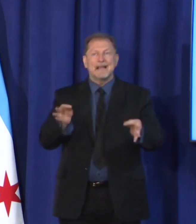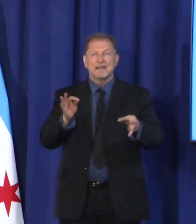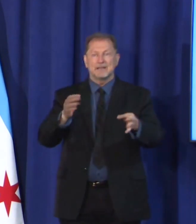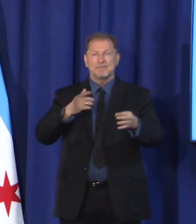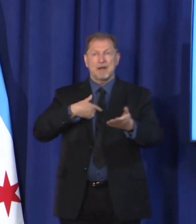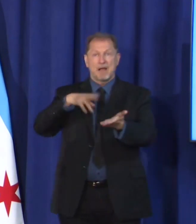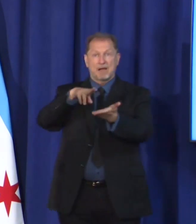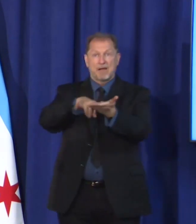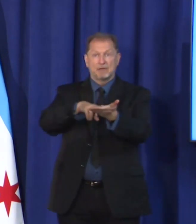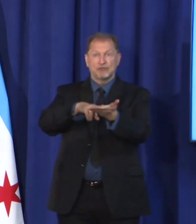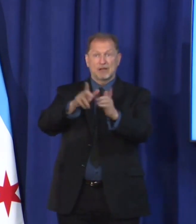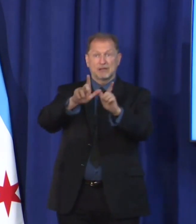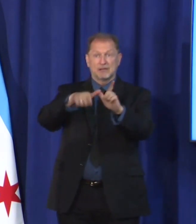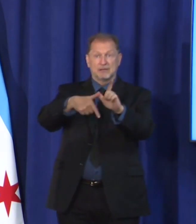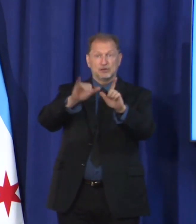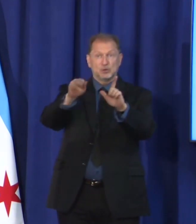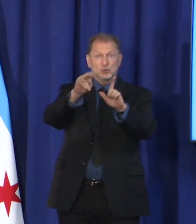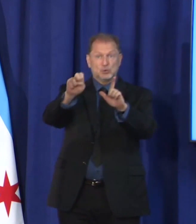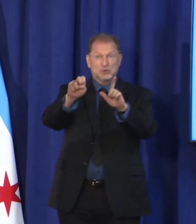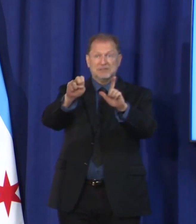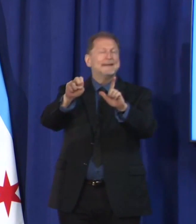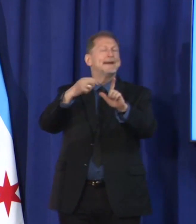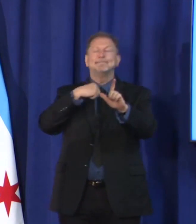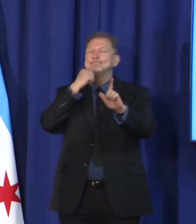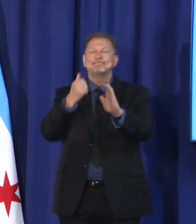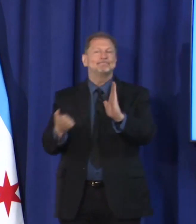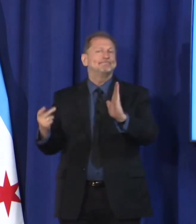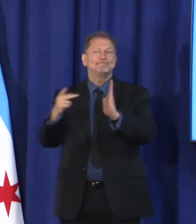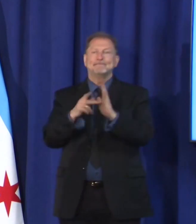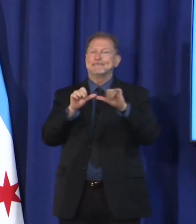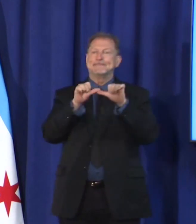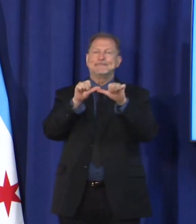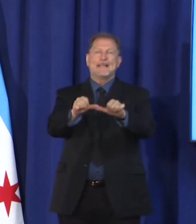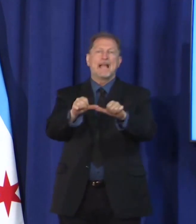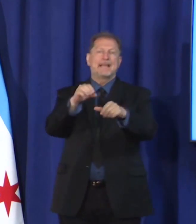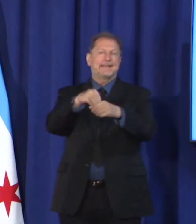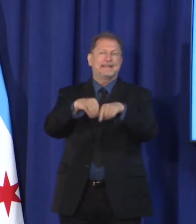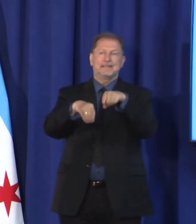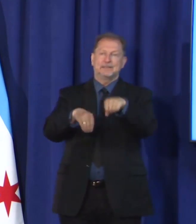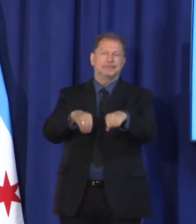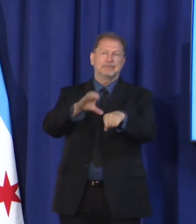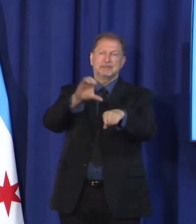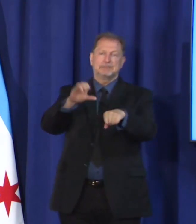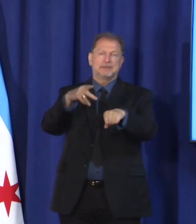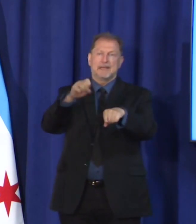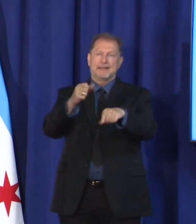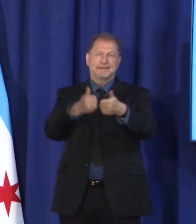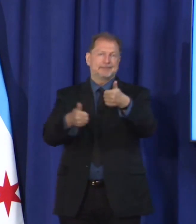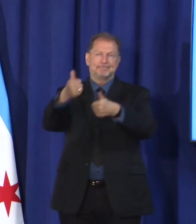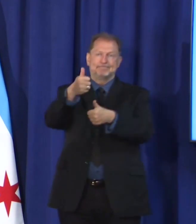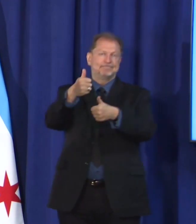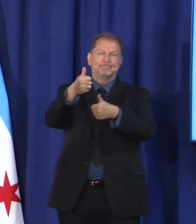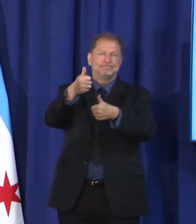ANNOUNCED SHE'S LEAVING. IN HIS TWITTER A FULL HEART IN A GRATEFUL HEART THAT I AM ANNOUNCING THAT I HAVE CHOSEN NOT TO RENEW MY CONTRACT WHICH EXPIRES AT THE END OF JUNE.